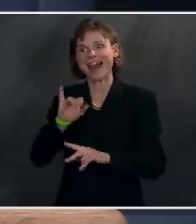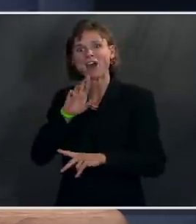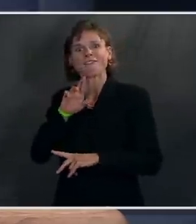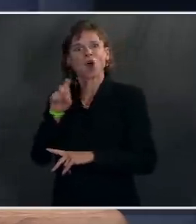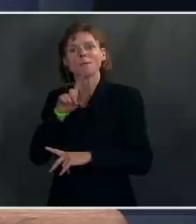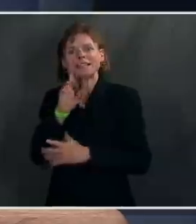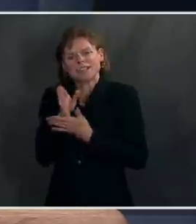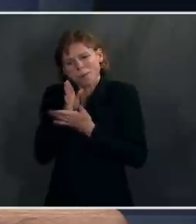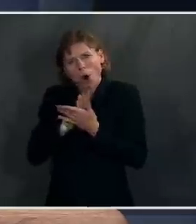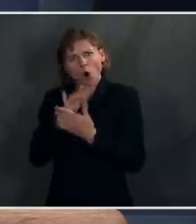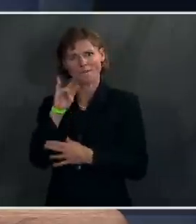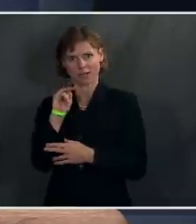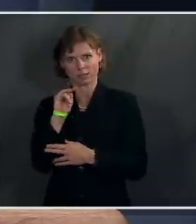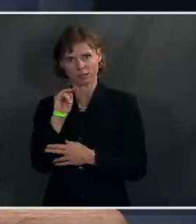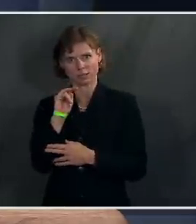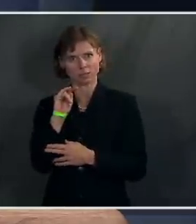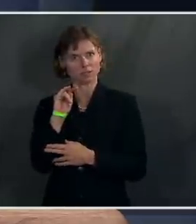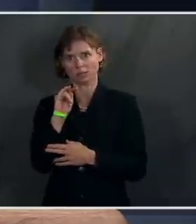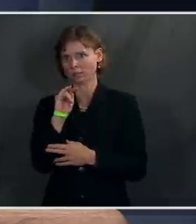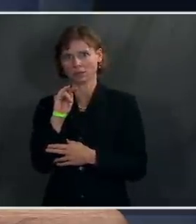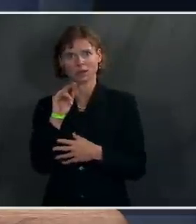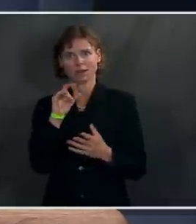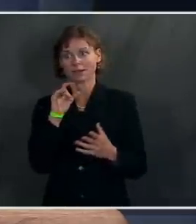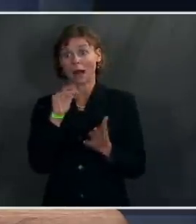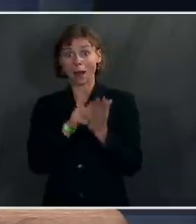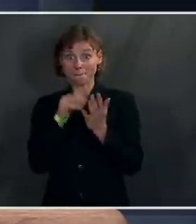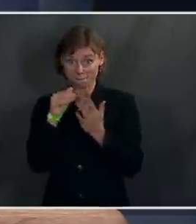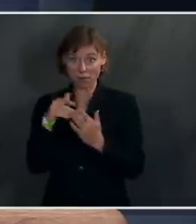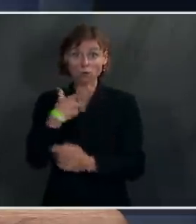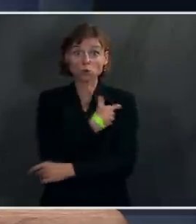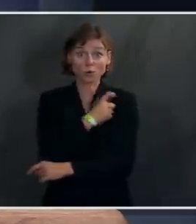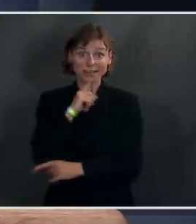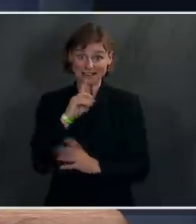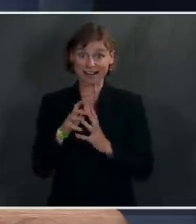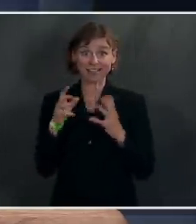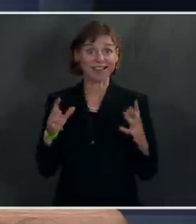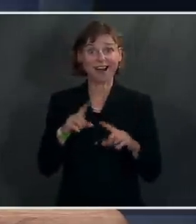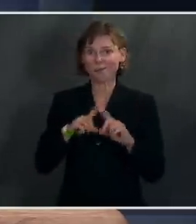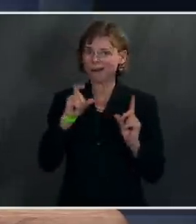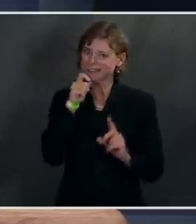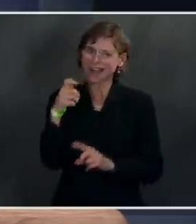Right? It's not, you know, a million doses is a lot. It is not going to vaccinate the entire country.